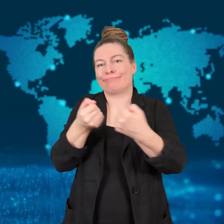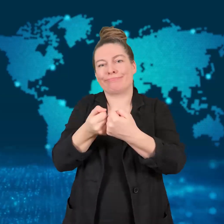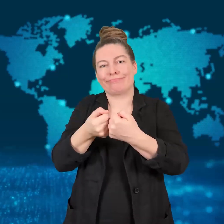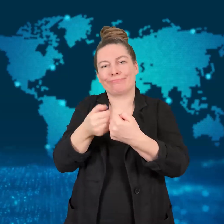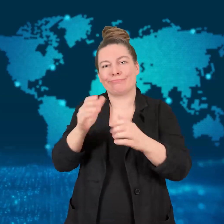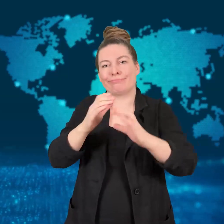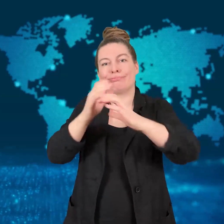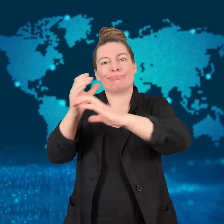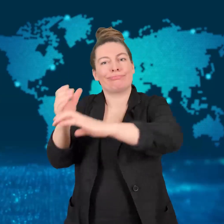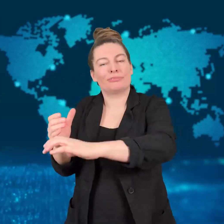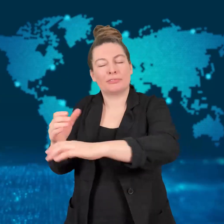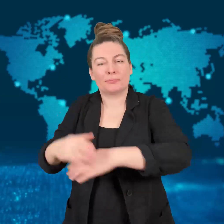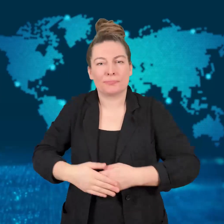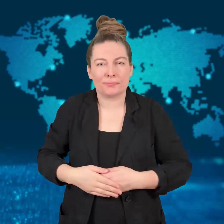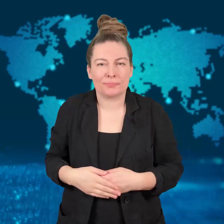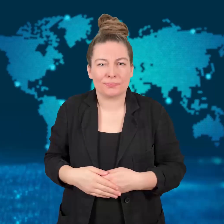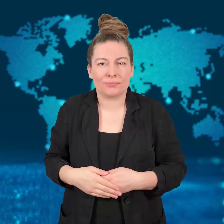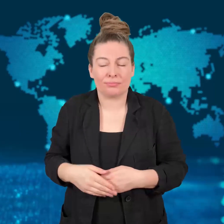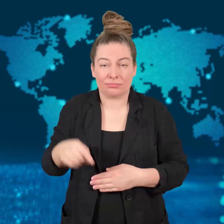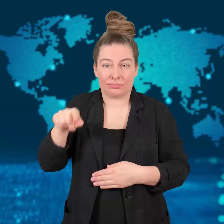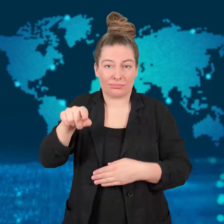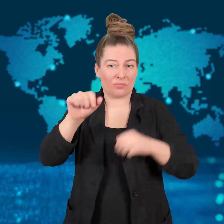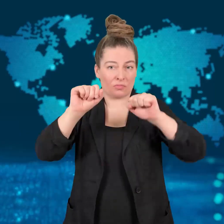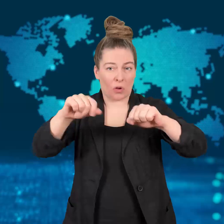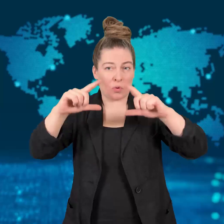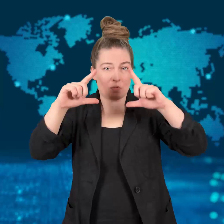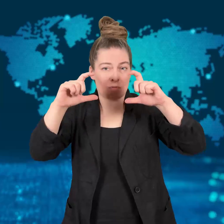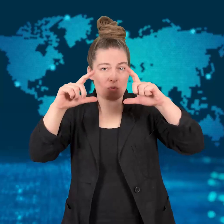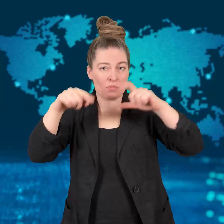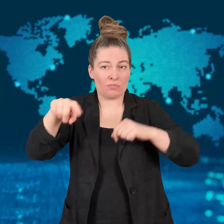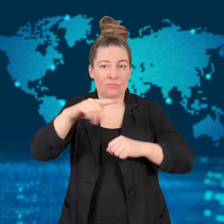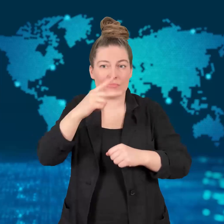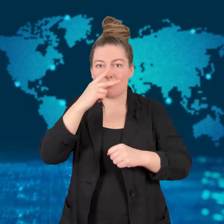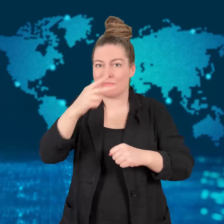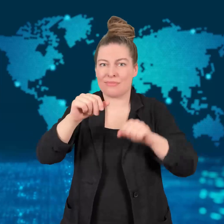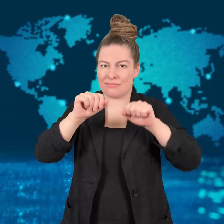the incident have been sent to a morgue